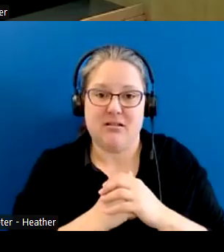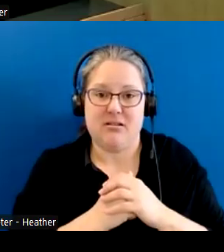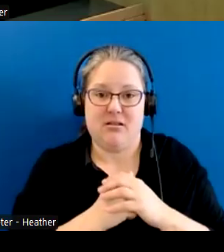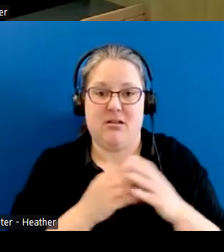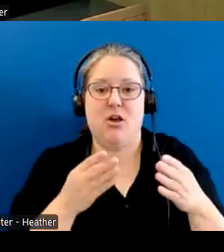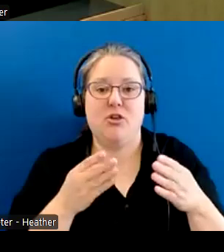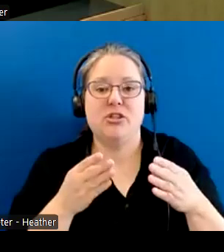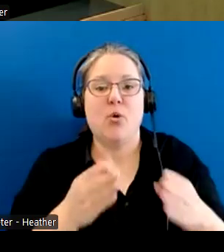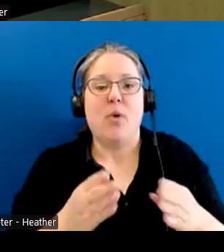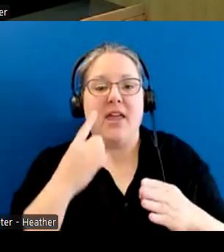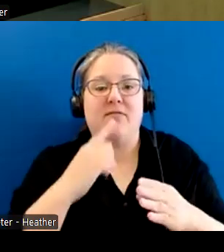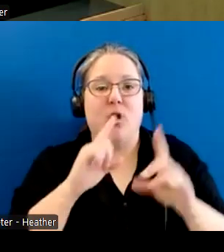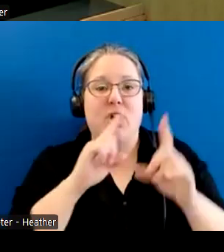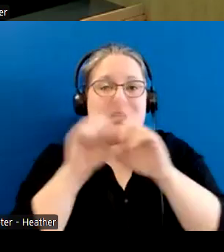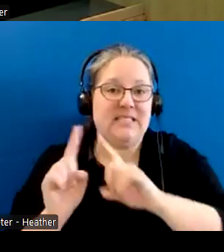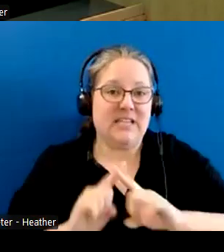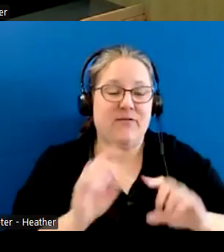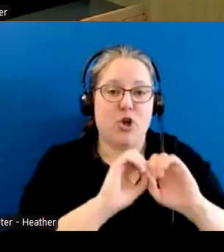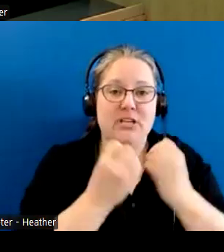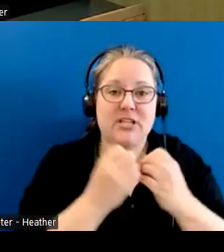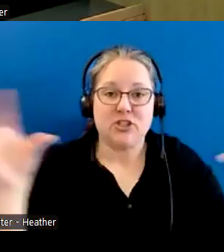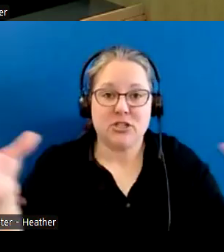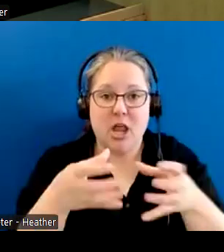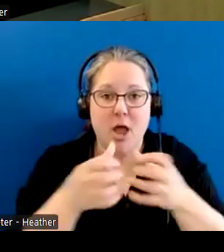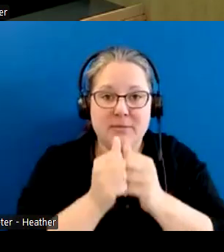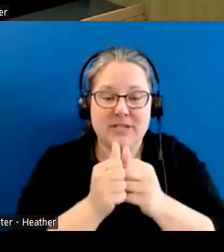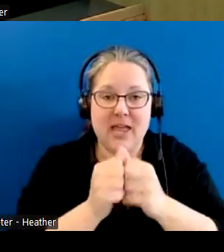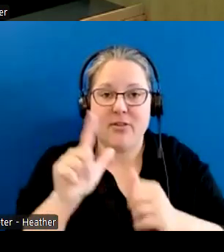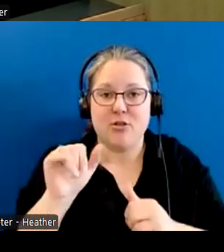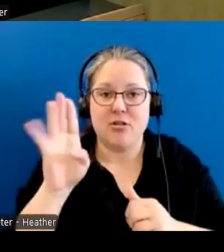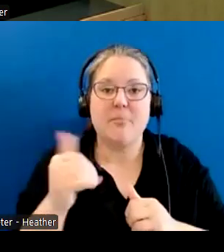different organizations to come together and lobby you know yeah but whatever lobbying power